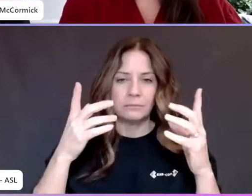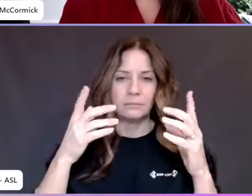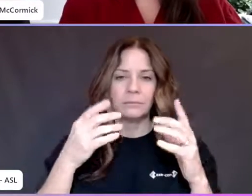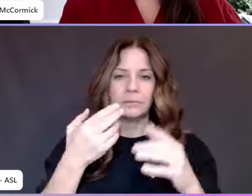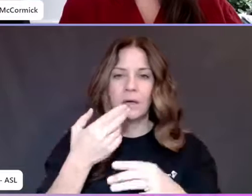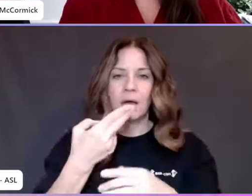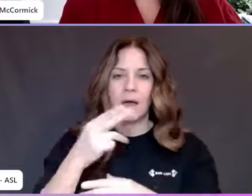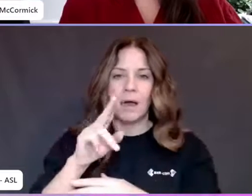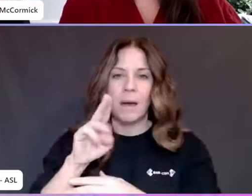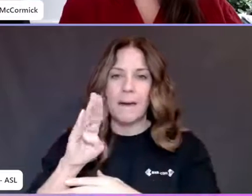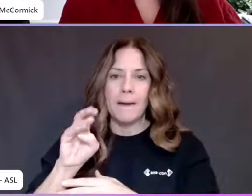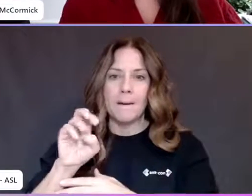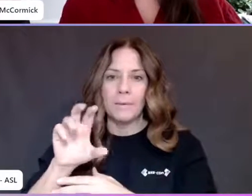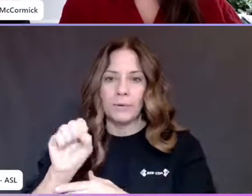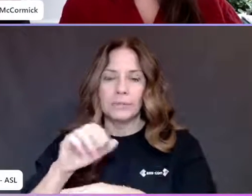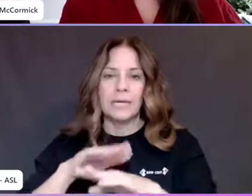[Kendall Gassner] As mentioned we're rolling out some new